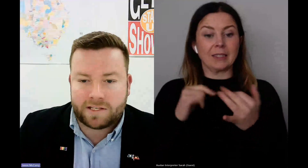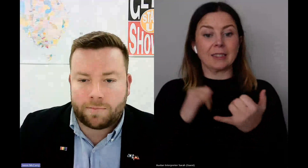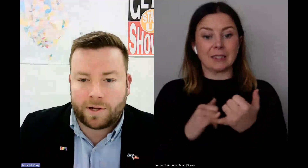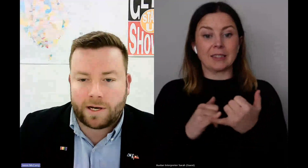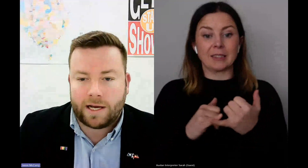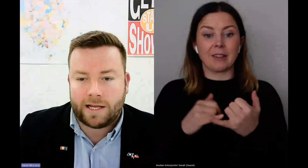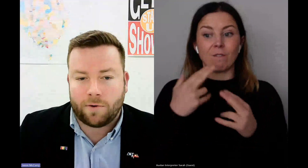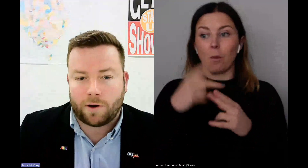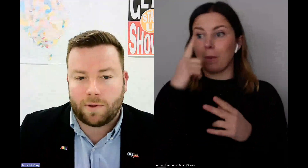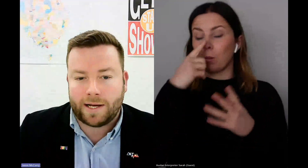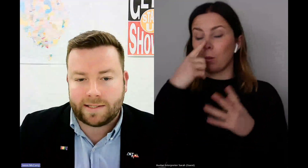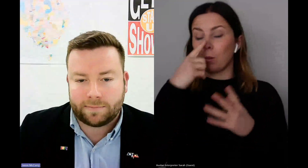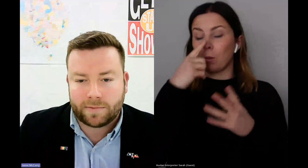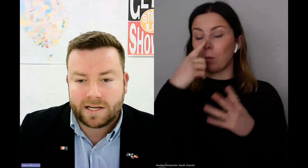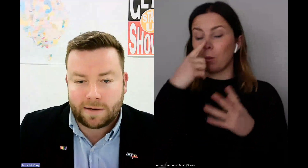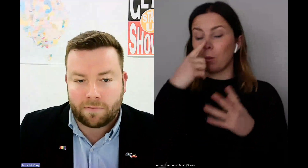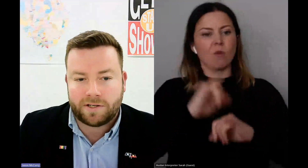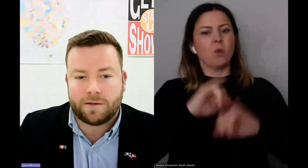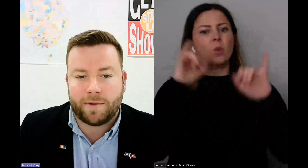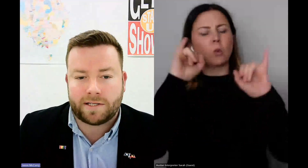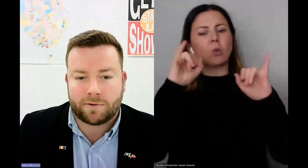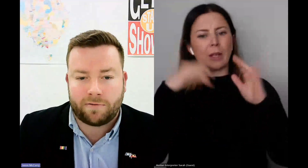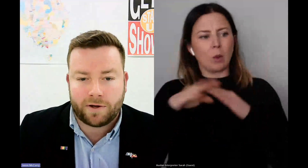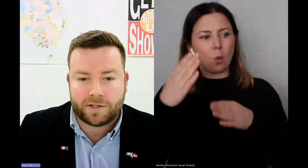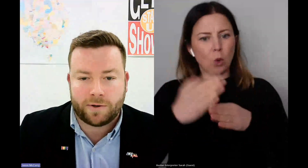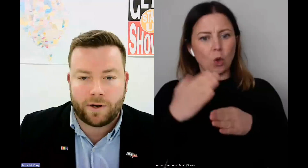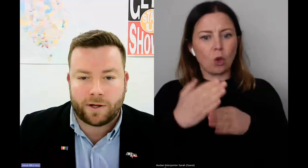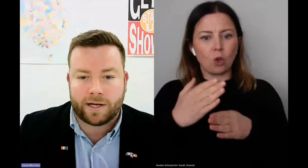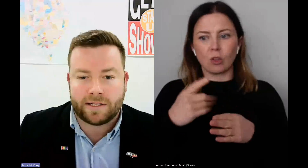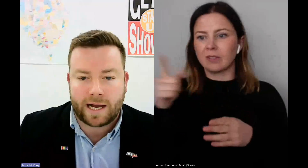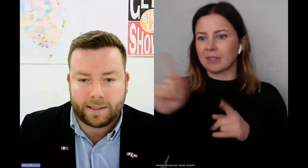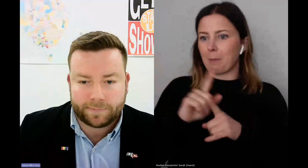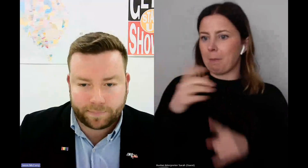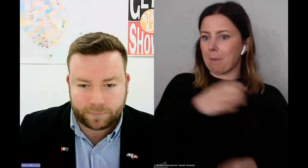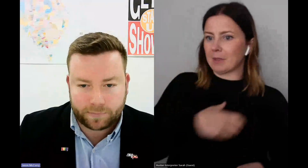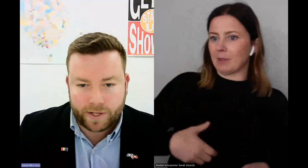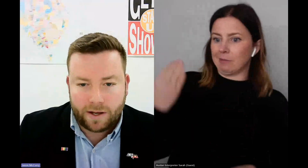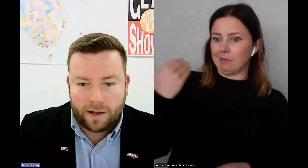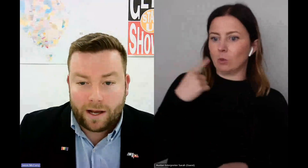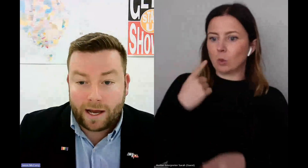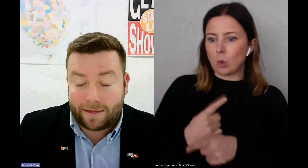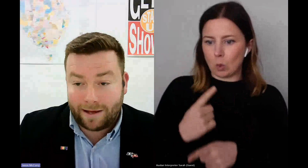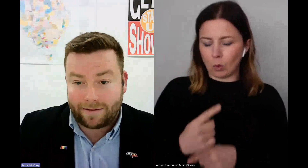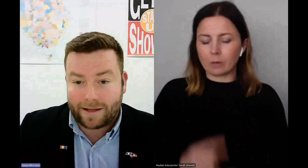with disability in the workplace, some of which the minister referred to earlier today. And I think